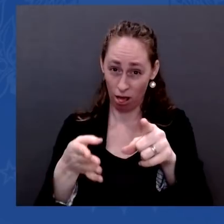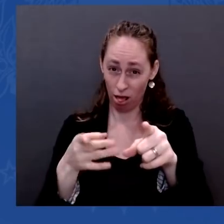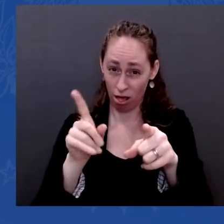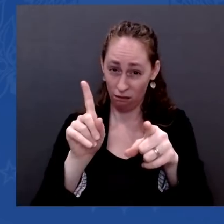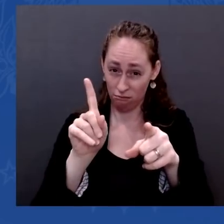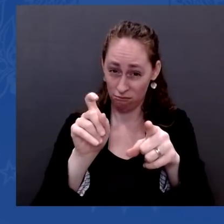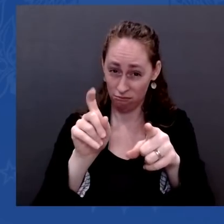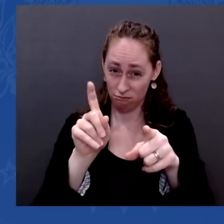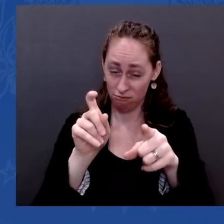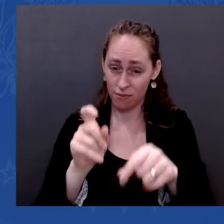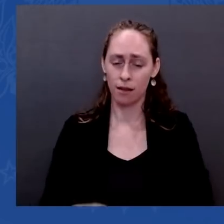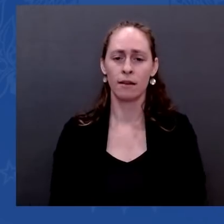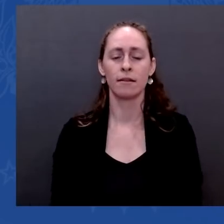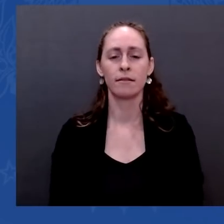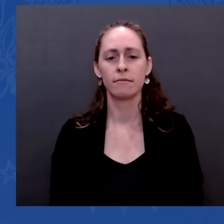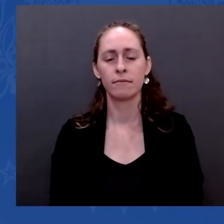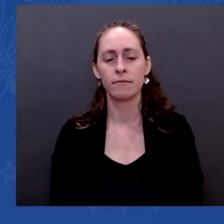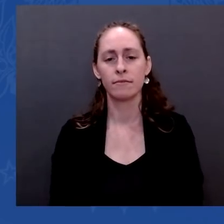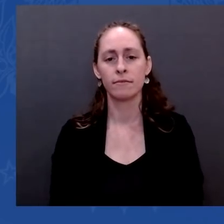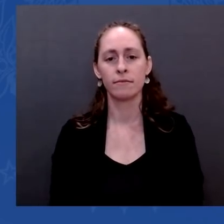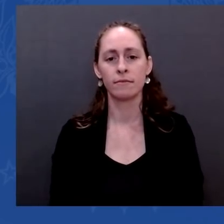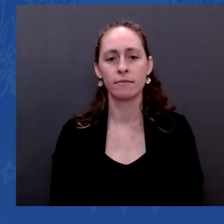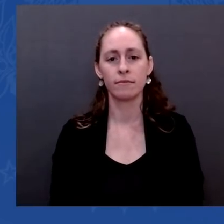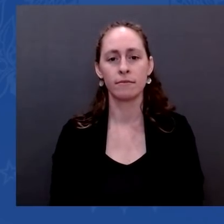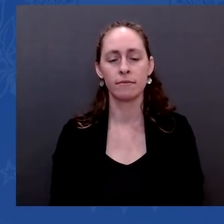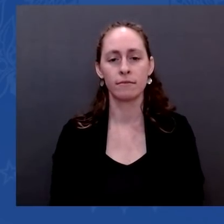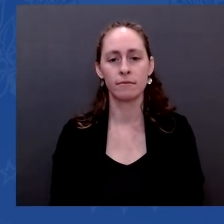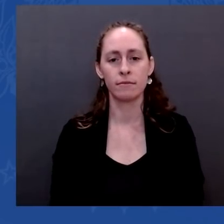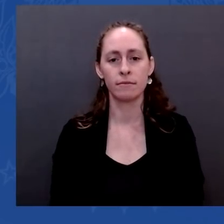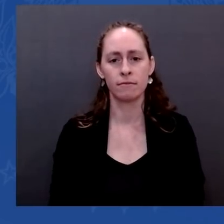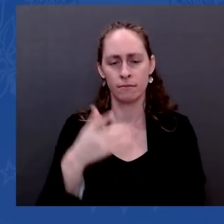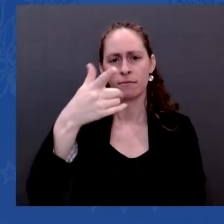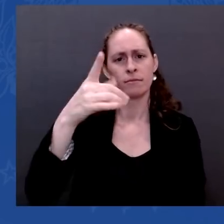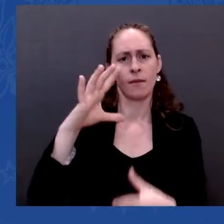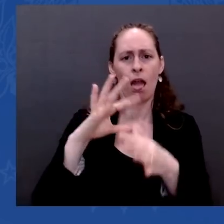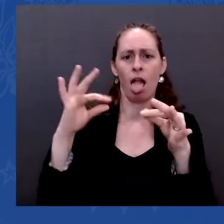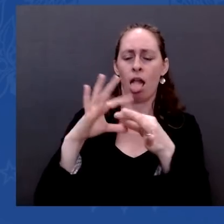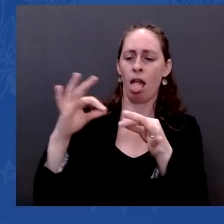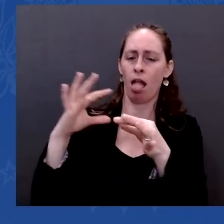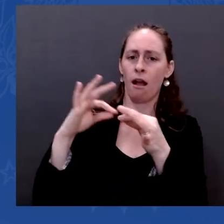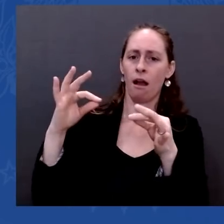And then, Chancellor Scholz: (Speaks German.) If I may ask you, Chancellor Scholz --